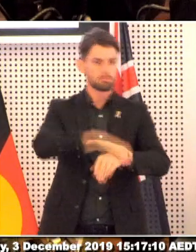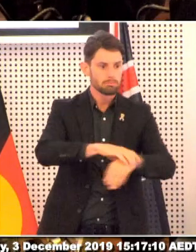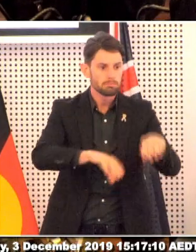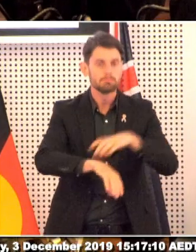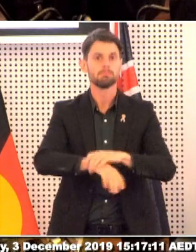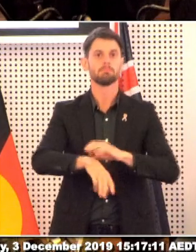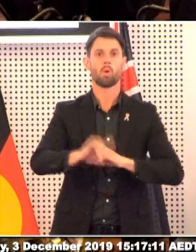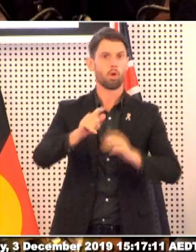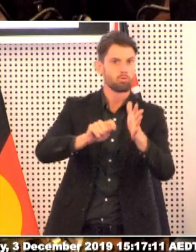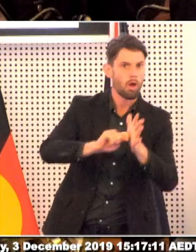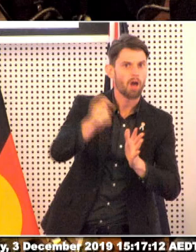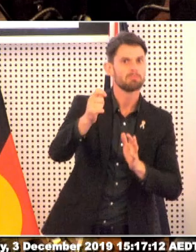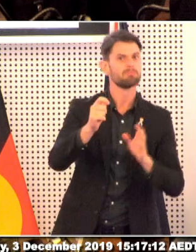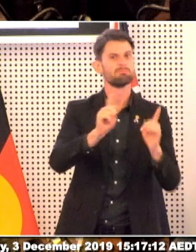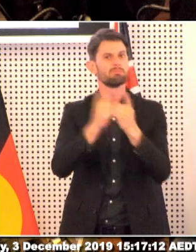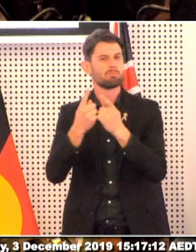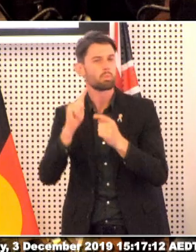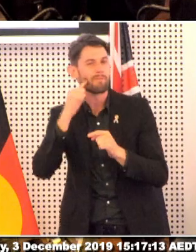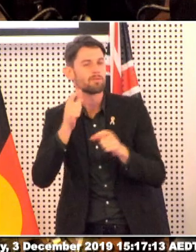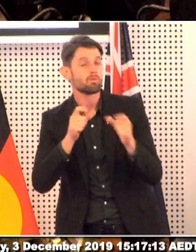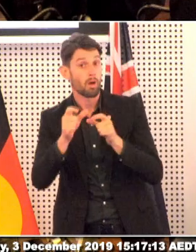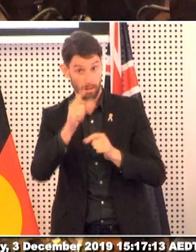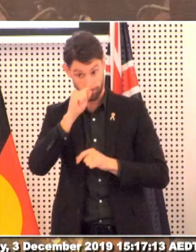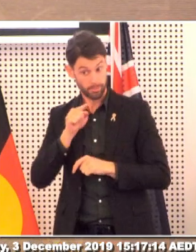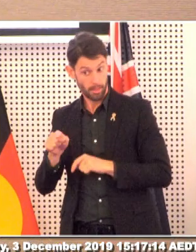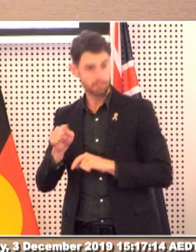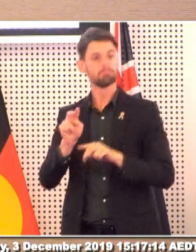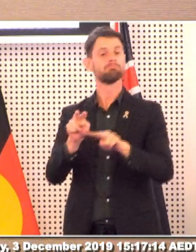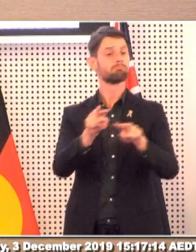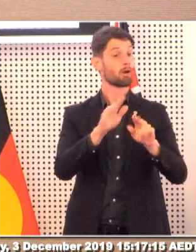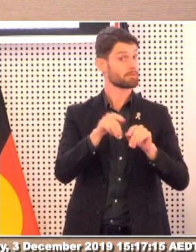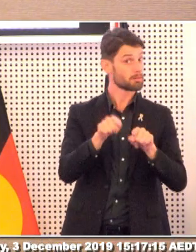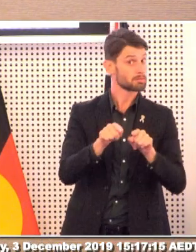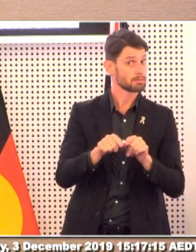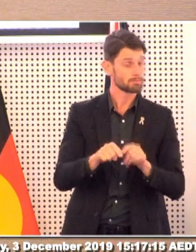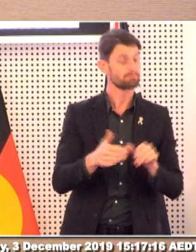Is that part of what the Community Visitors do? Yes, they will – they will look at restraints.